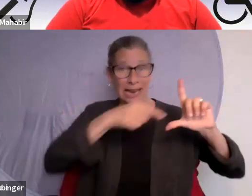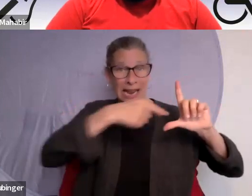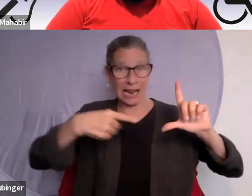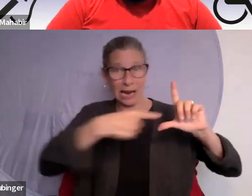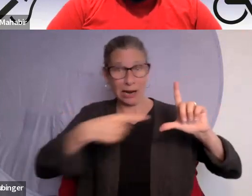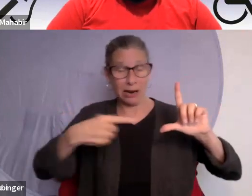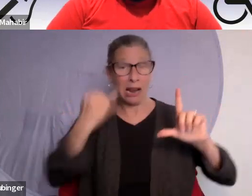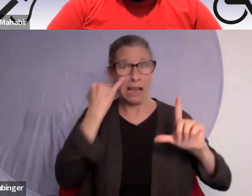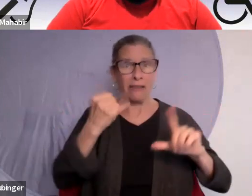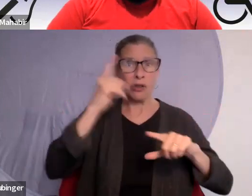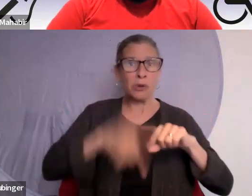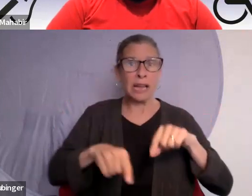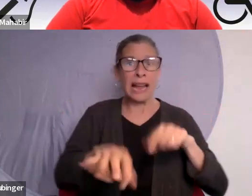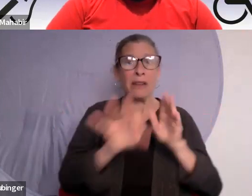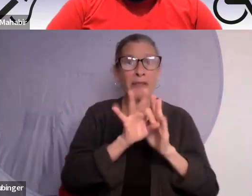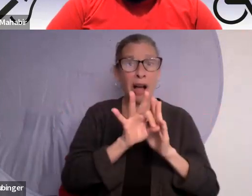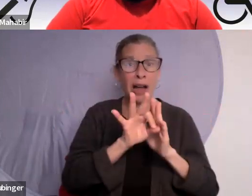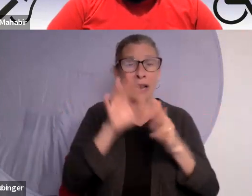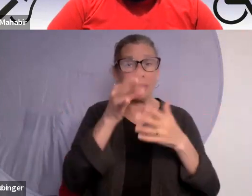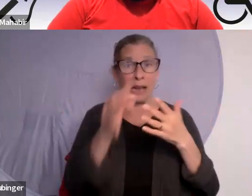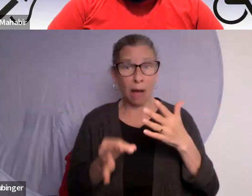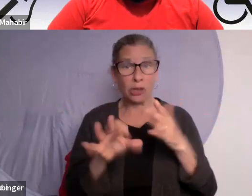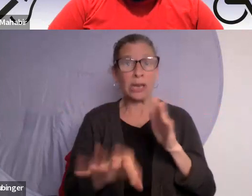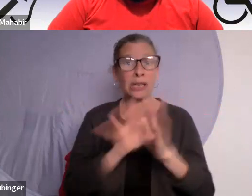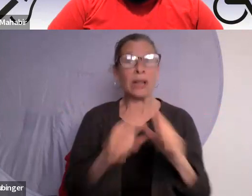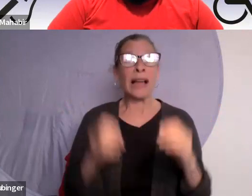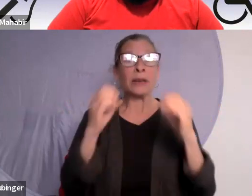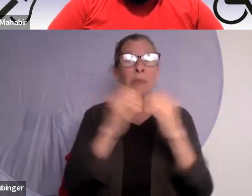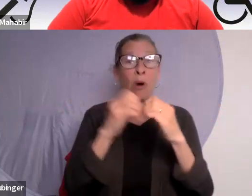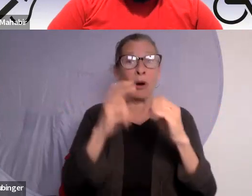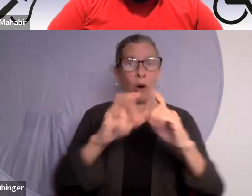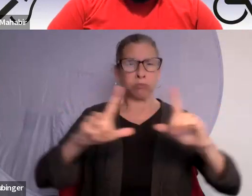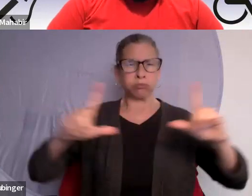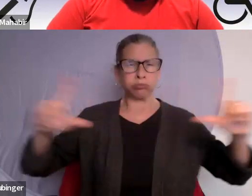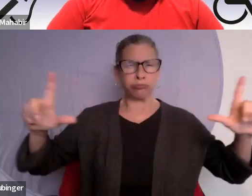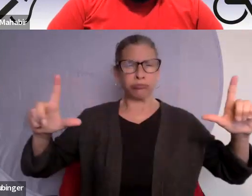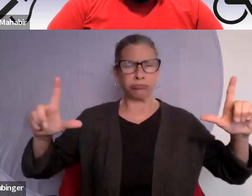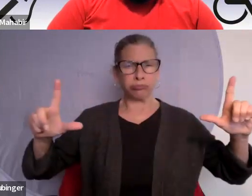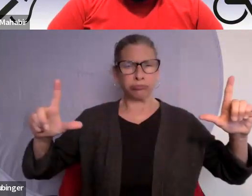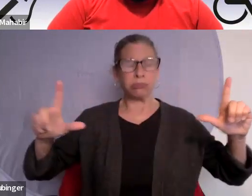the option select More or stretch your window wider. ASL